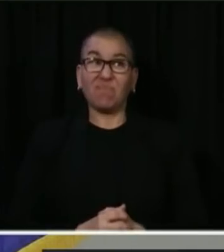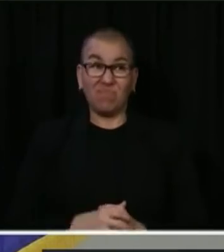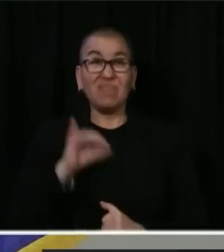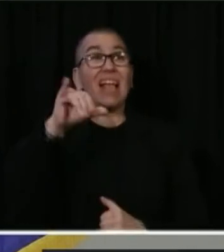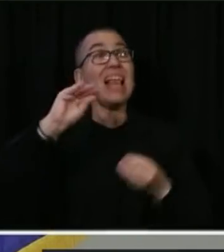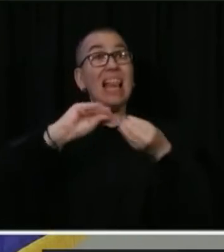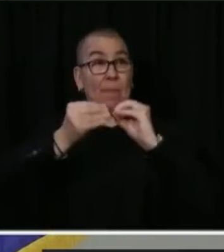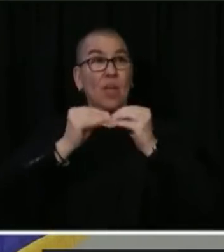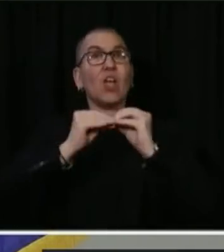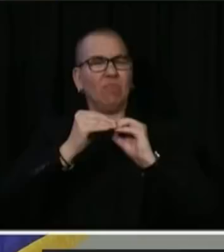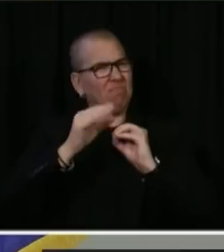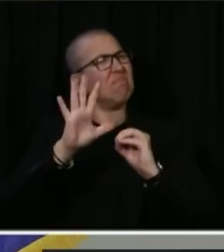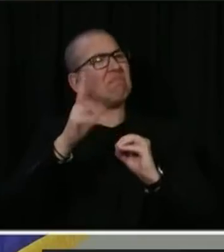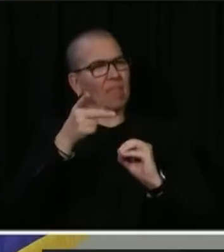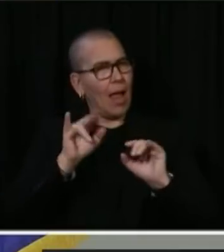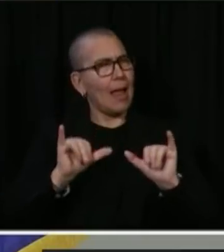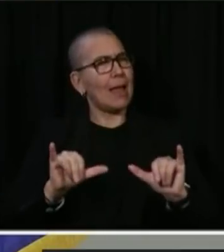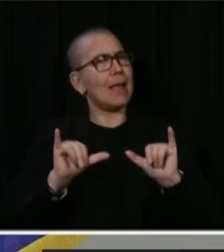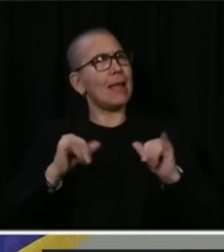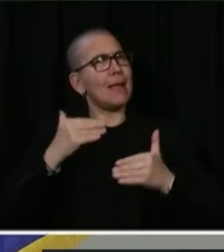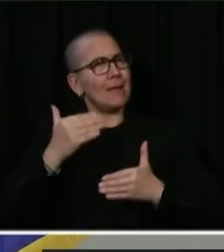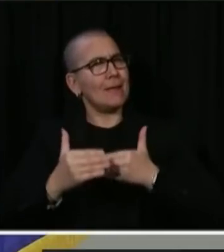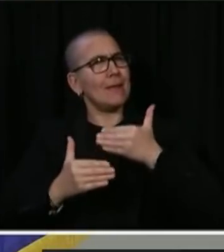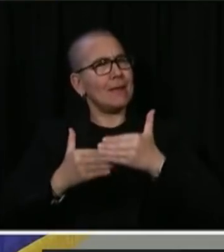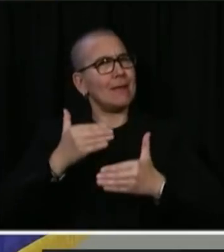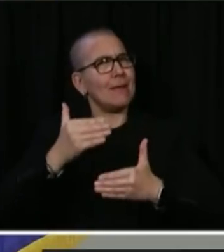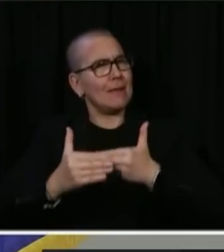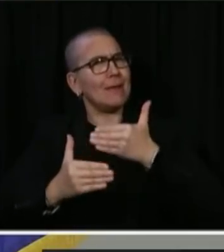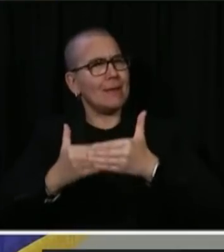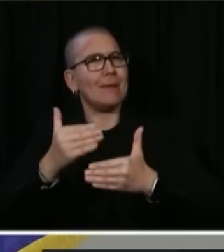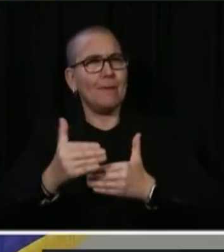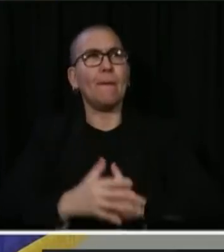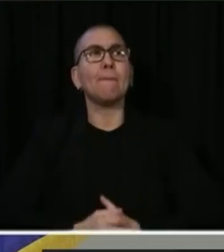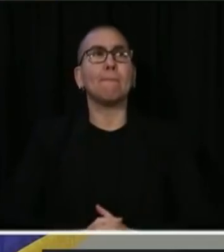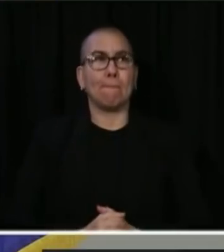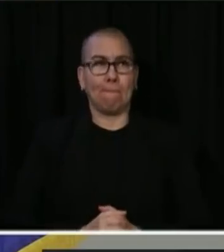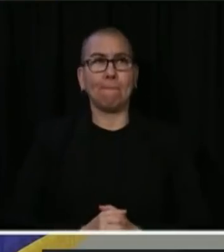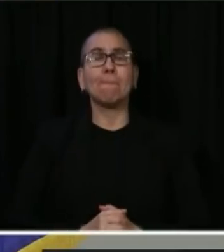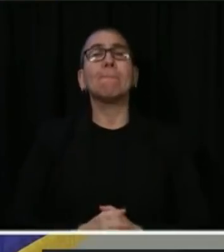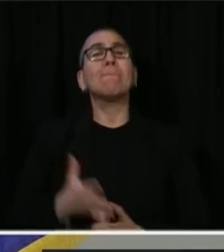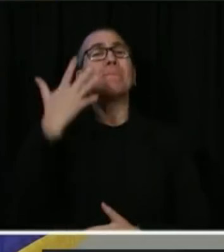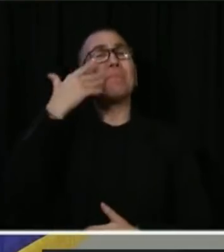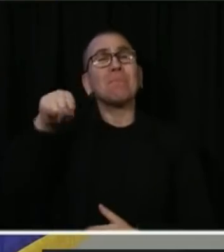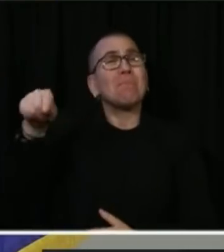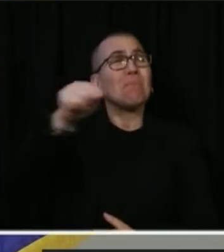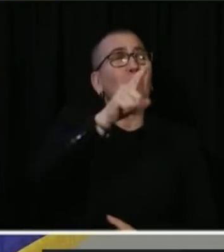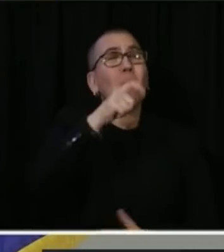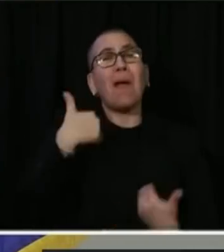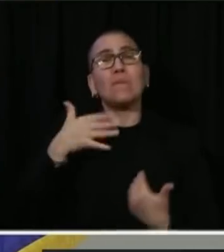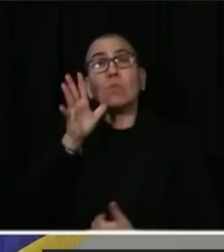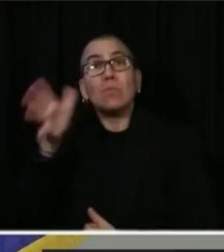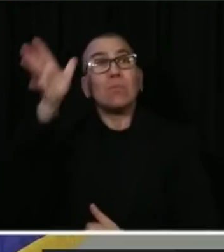GOING TO DIE FROM IT AND THE CHANCE OF BEING HOSPITALIZED IS INCREDIBLY SMALL. THOSE OF YOU THAT ARE OUT